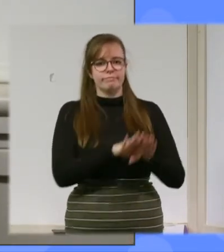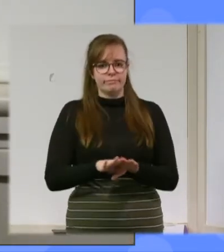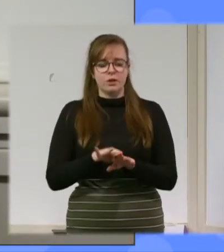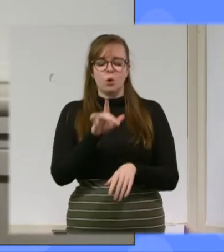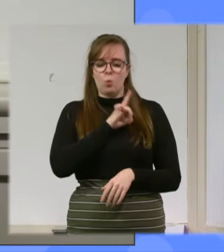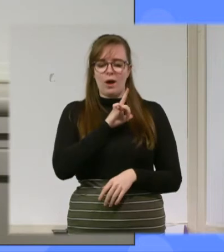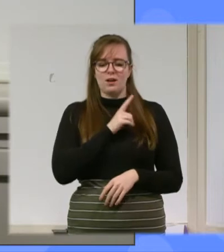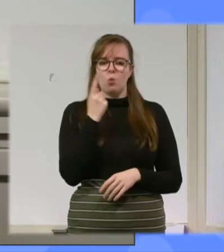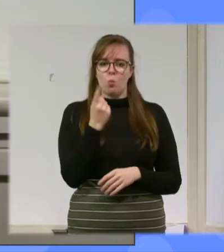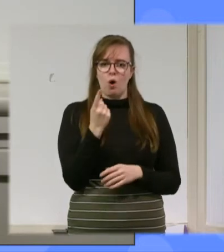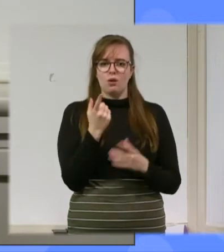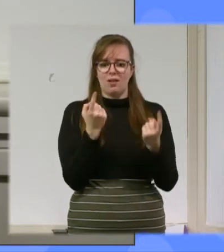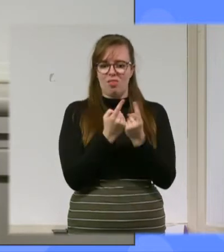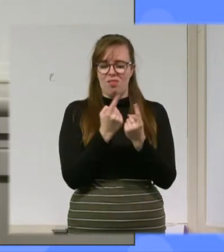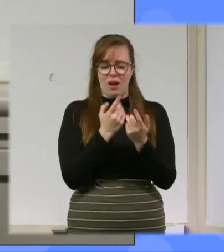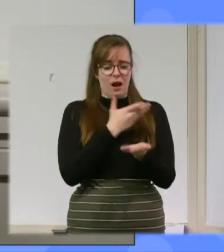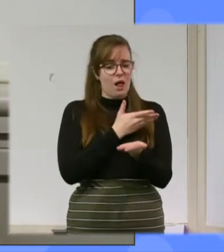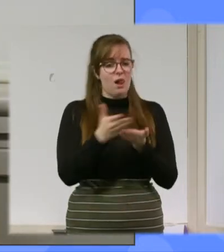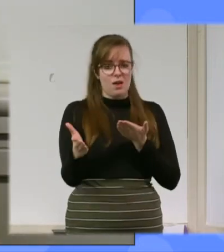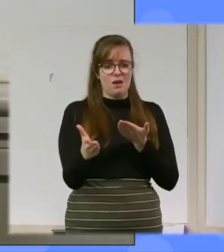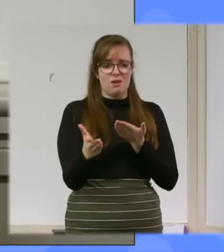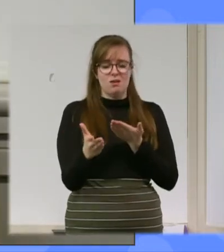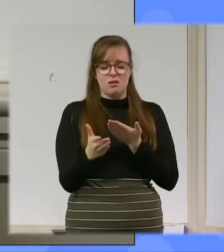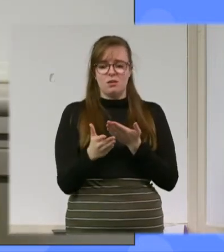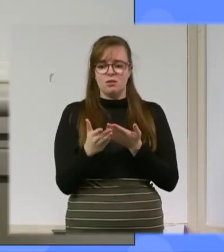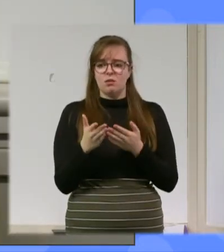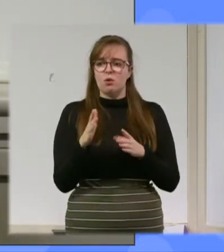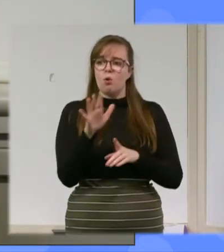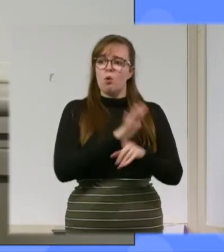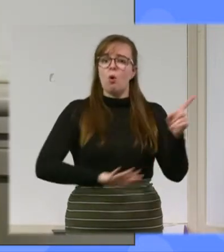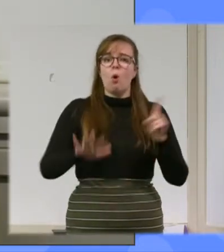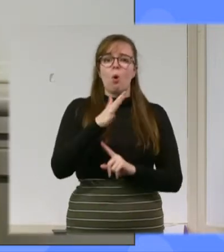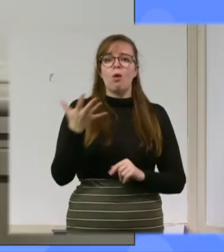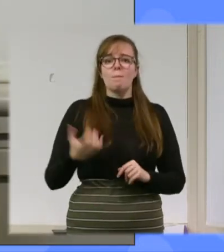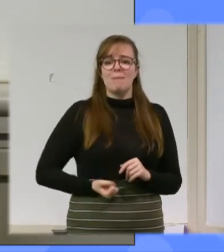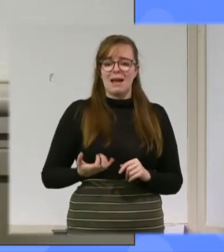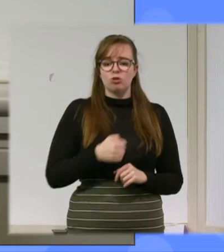facets that is evident is that the older pensioner who are often the poorest